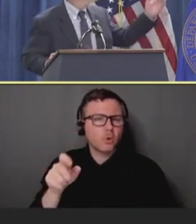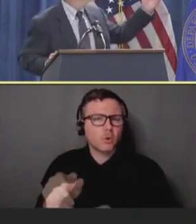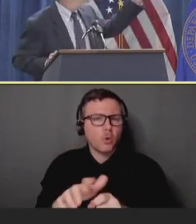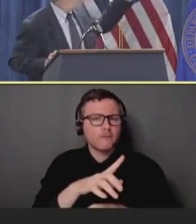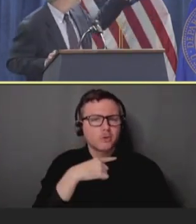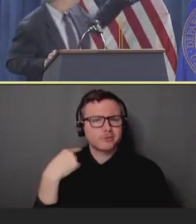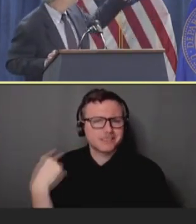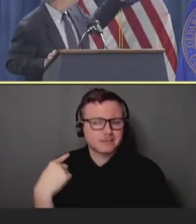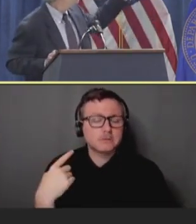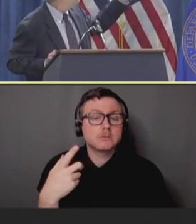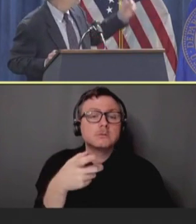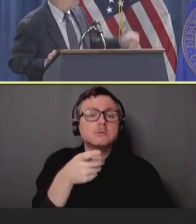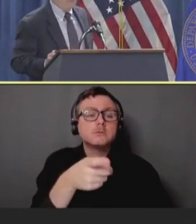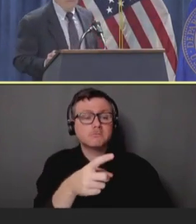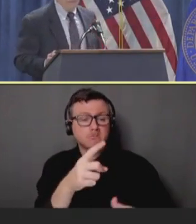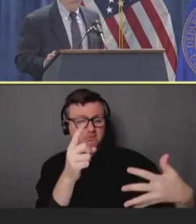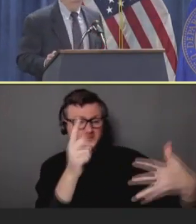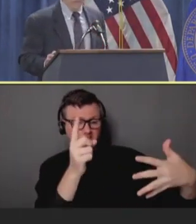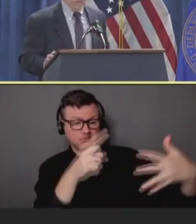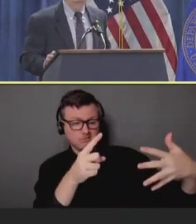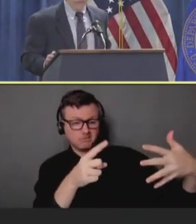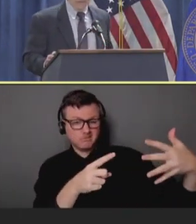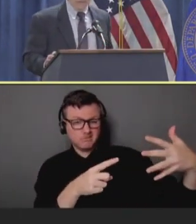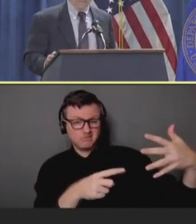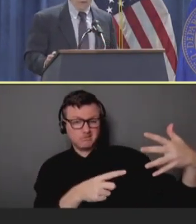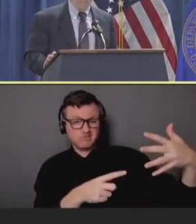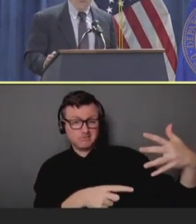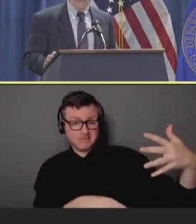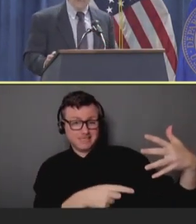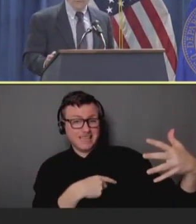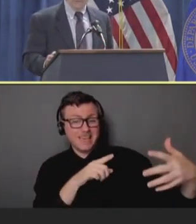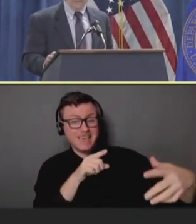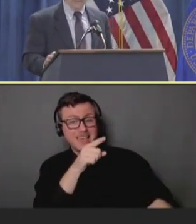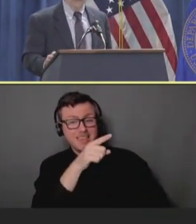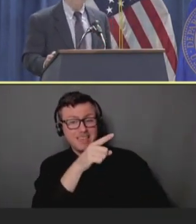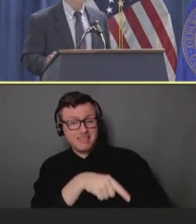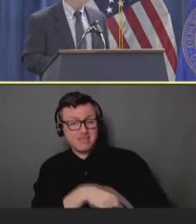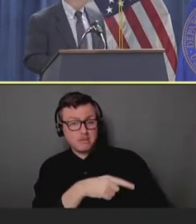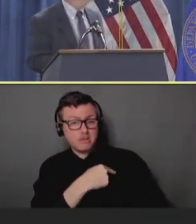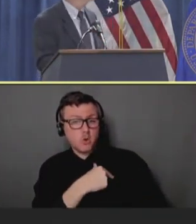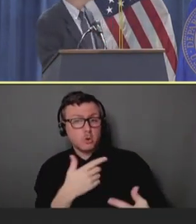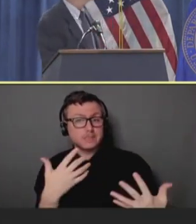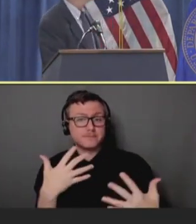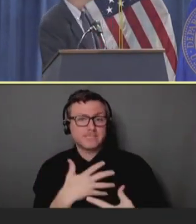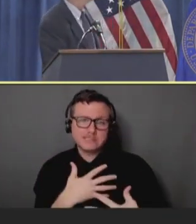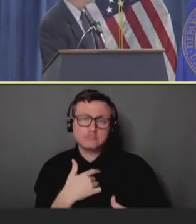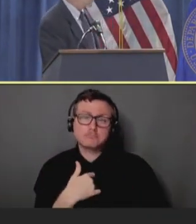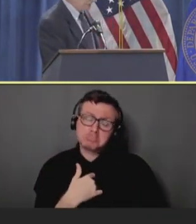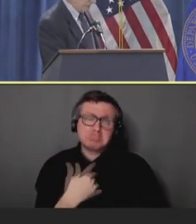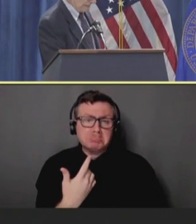that these kinds of fears are basically pretty legitimate.